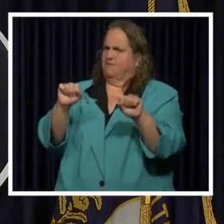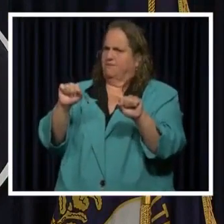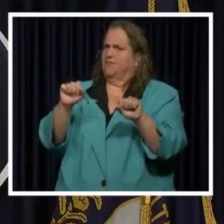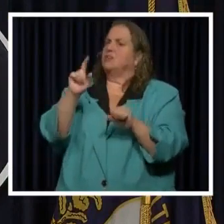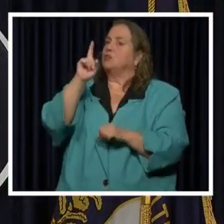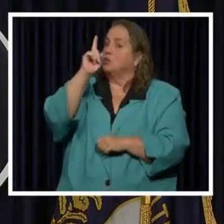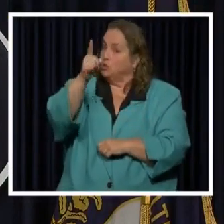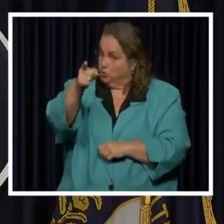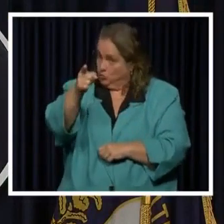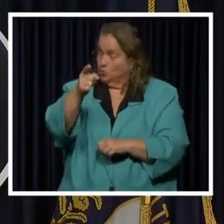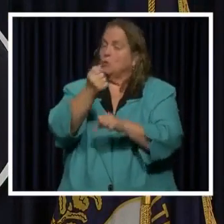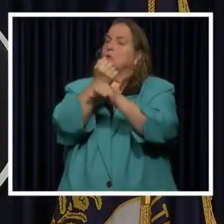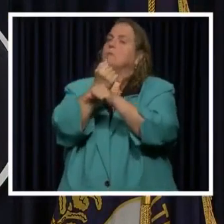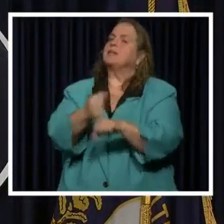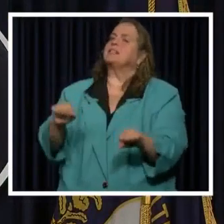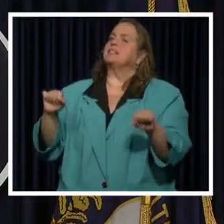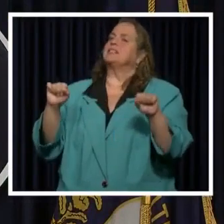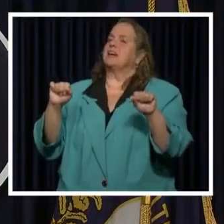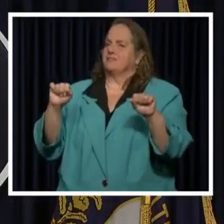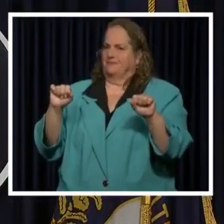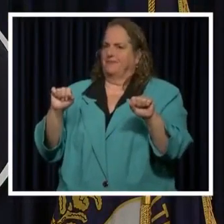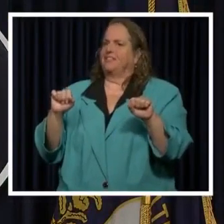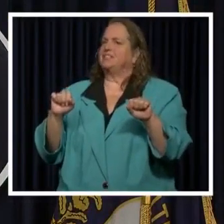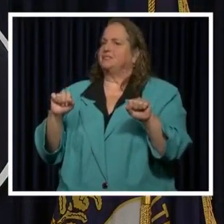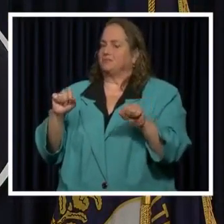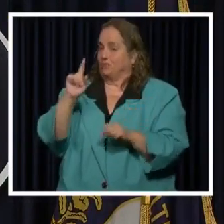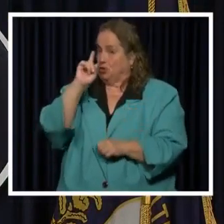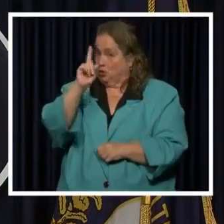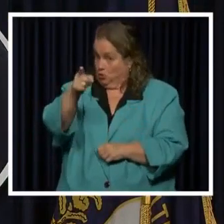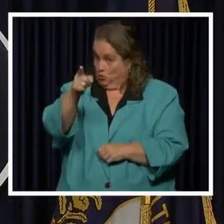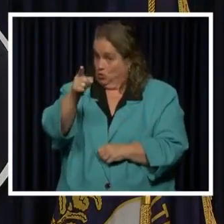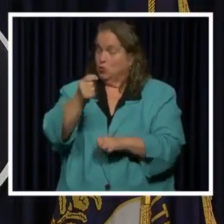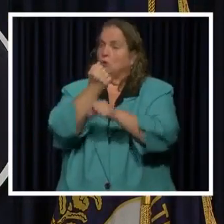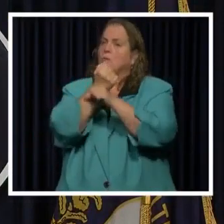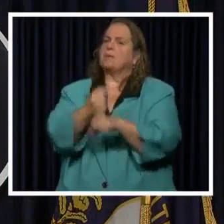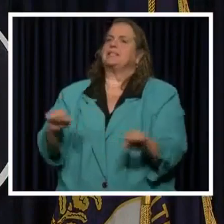KENTUCKY’S SIGN LANGUAGE INTERPRETER HAS GAINED FAME DURING THE GOVERNOR’S DAILY CORONAVIRUS BRIEFINGS.